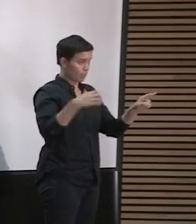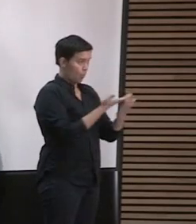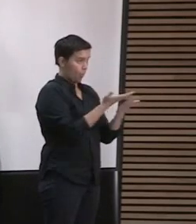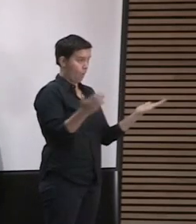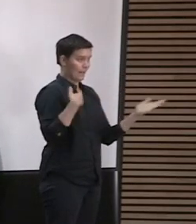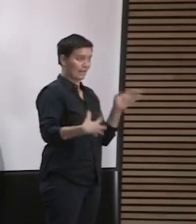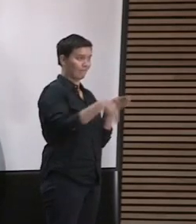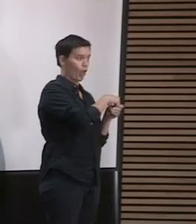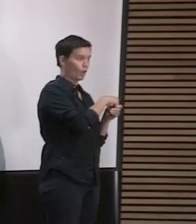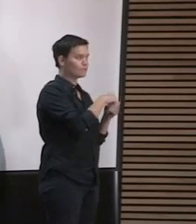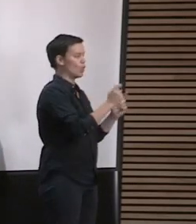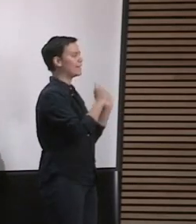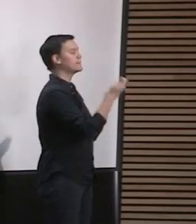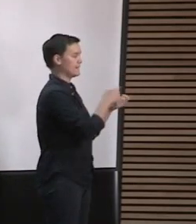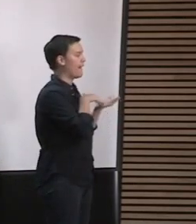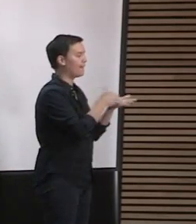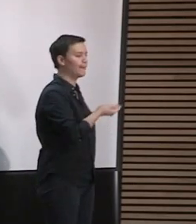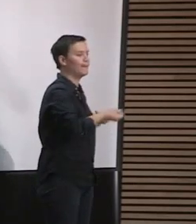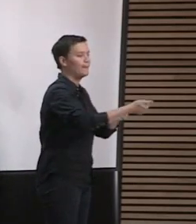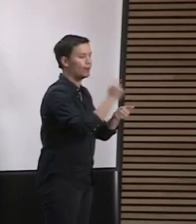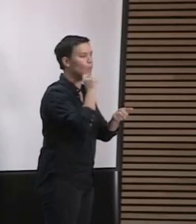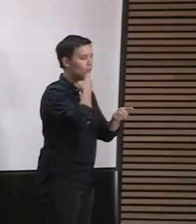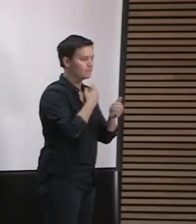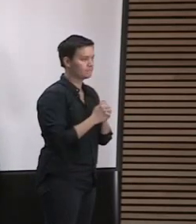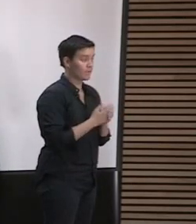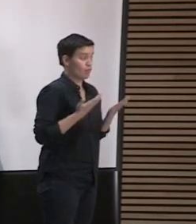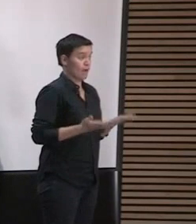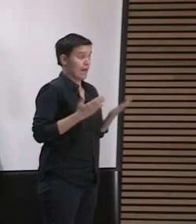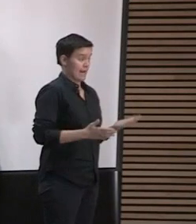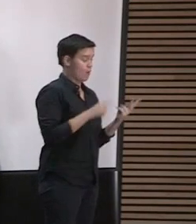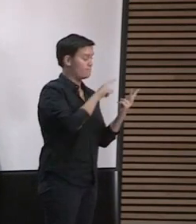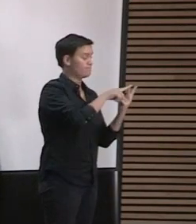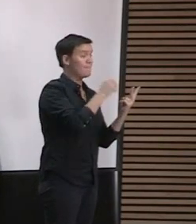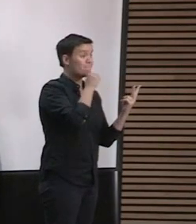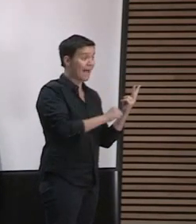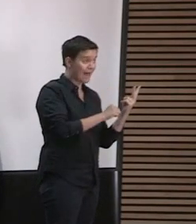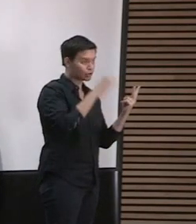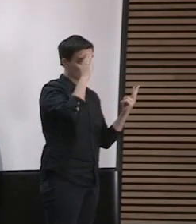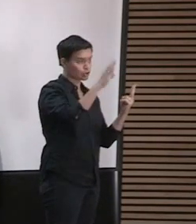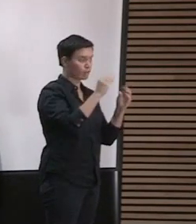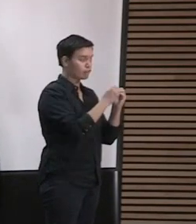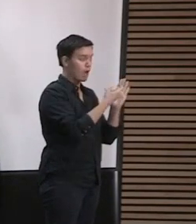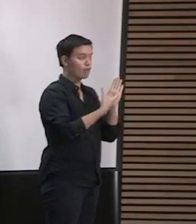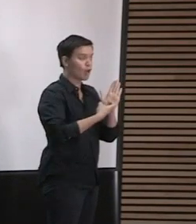need to cut across multiple government agencies. Secondly,